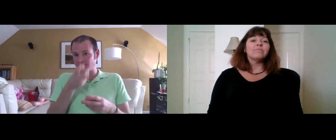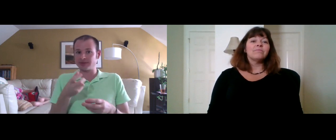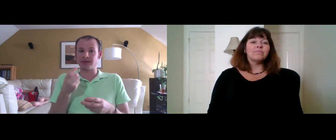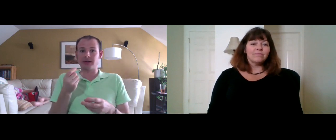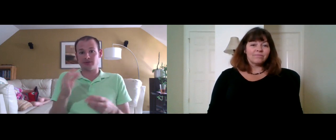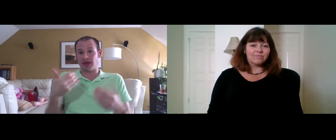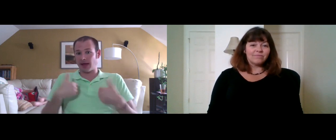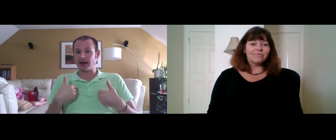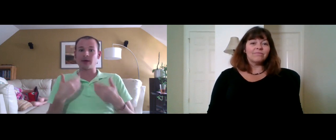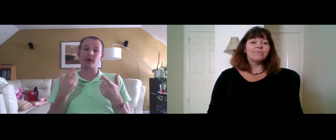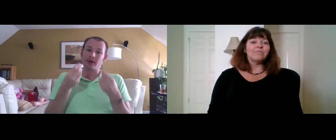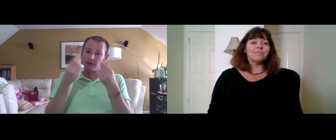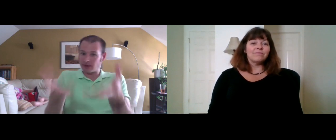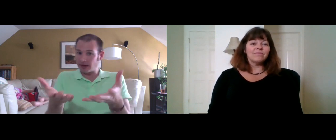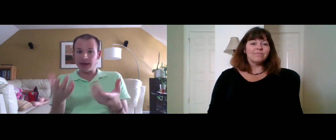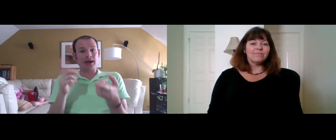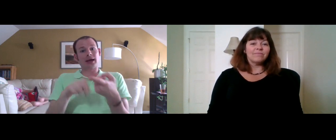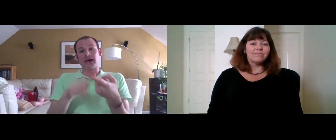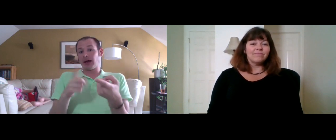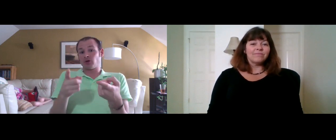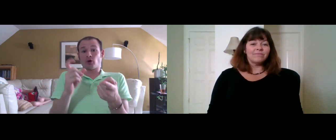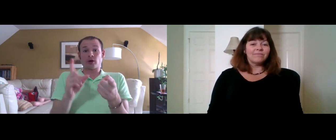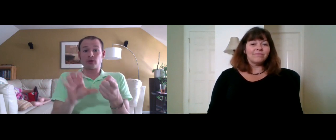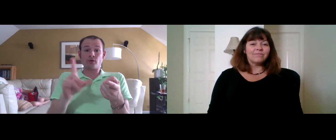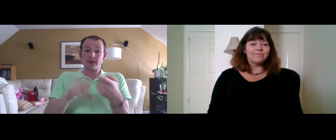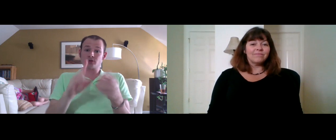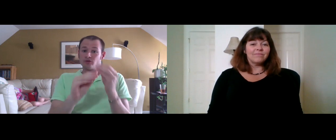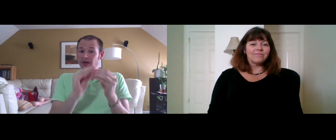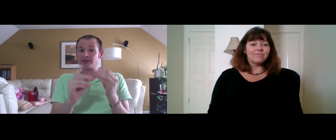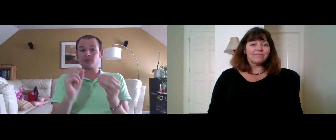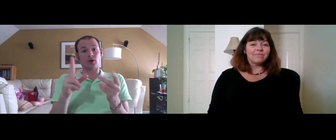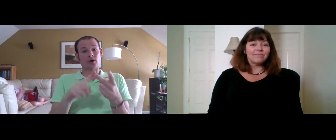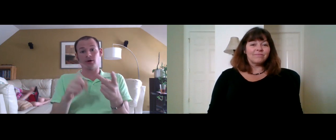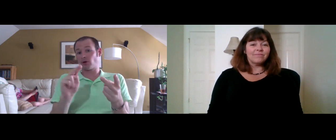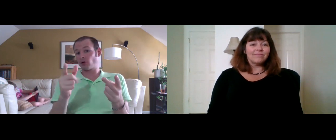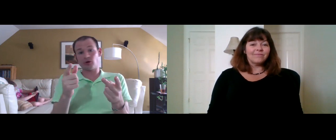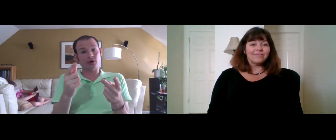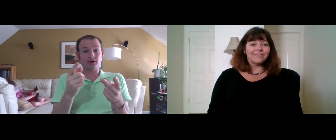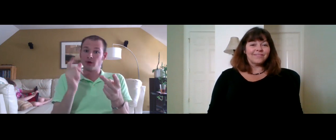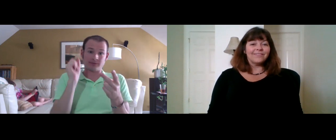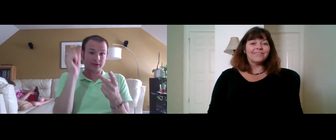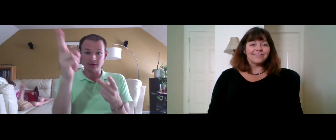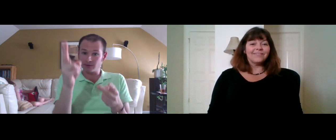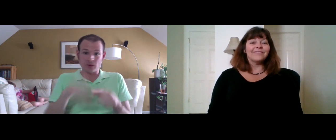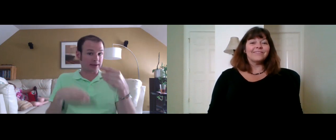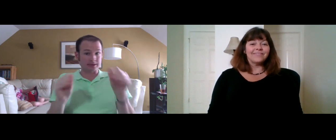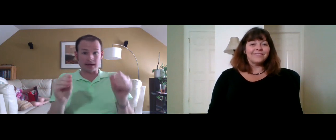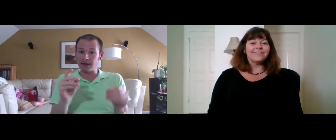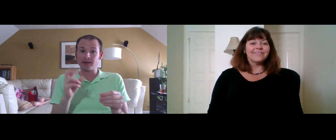and bugs and tell people how to fix it so that it was free of bugs or disease